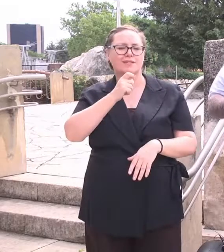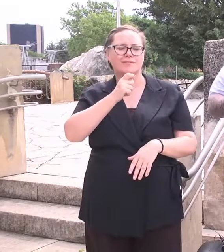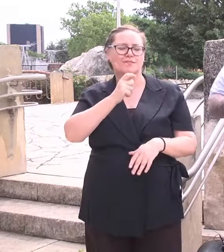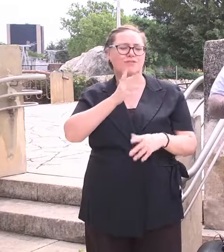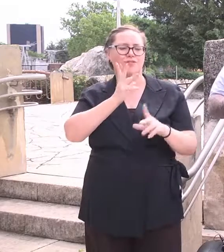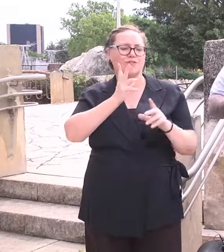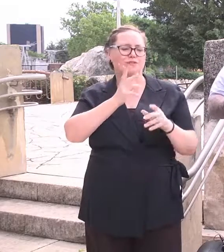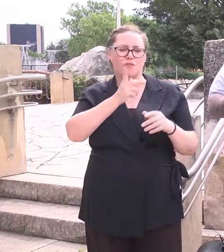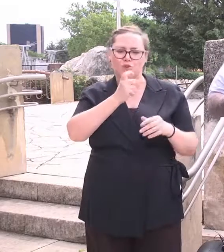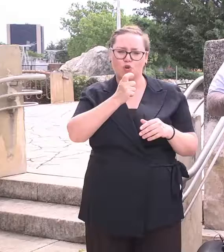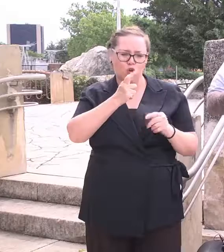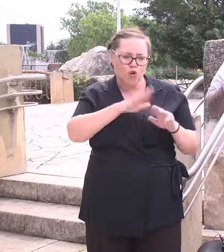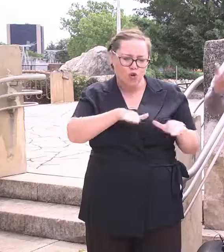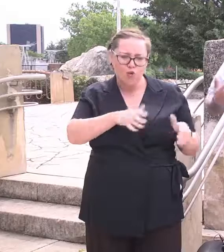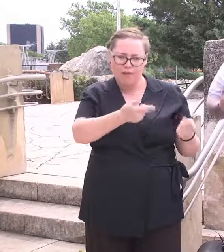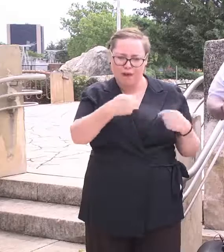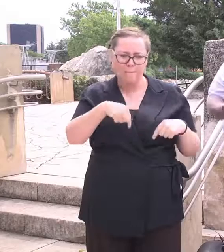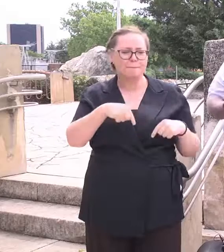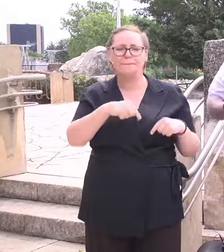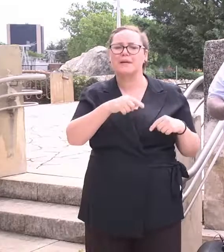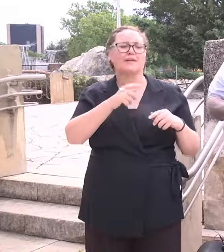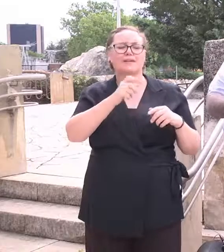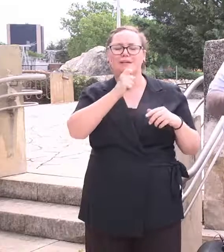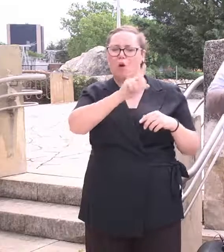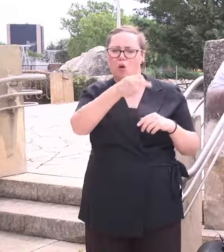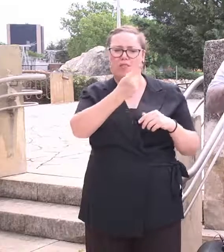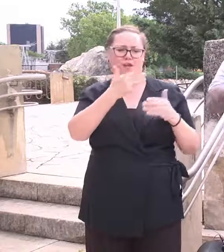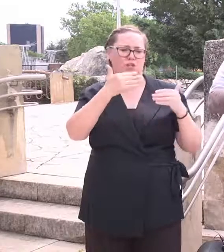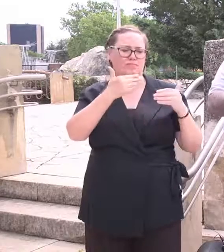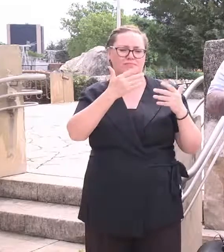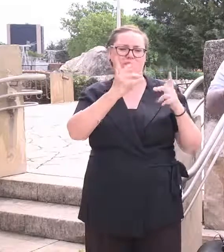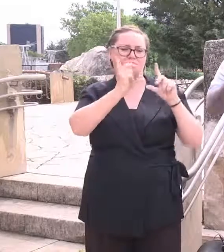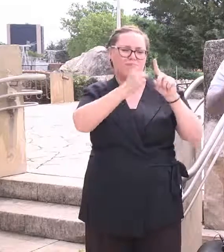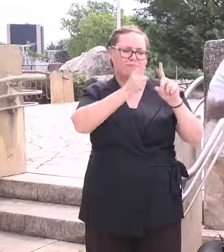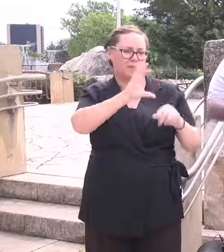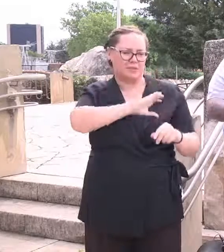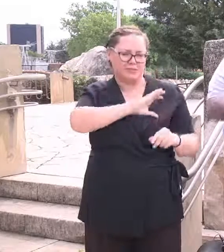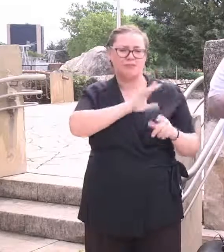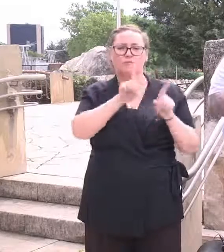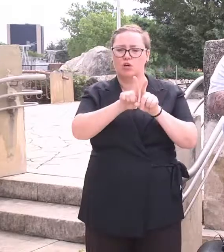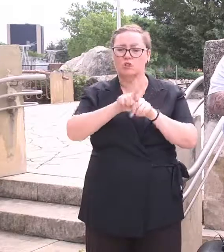kind of um interest in the criminal justice system whether it's within courts or working at the jail